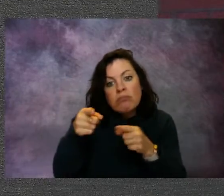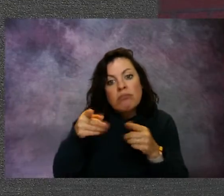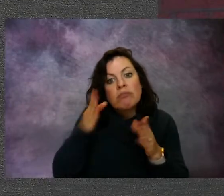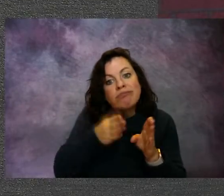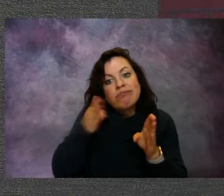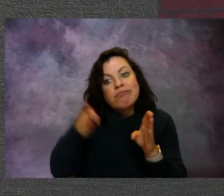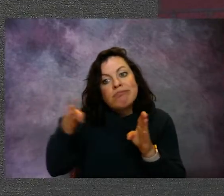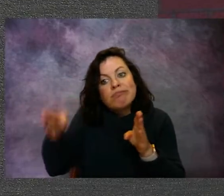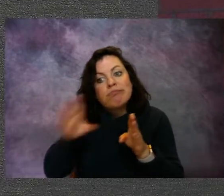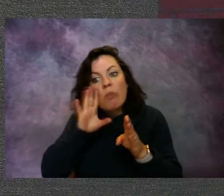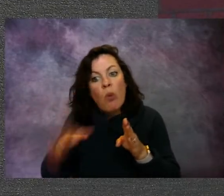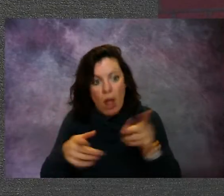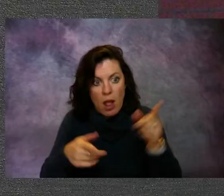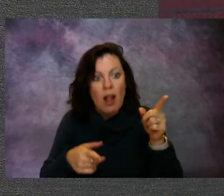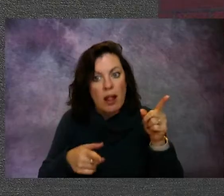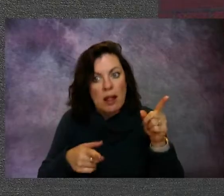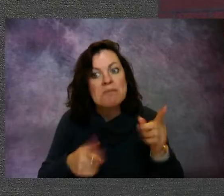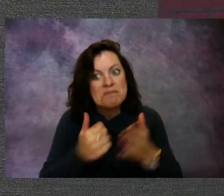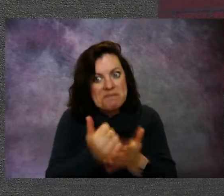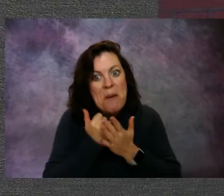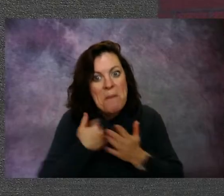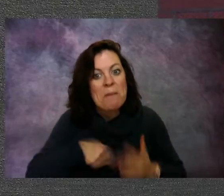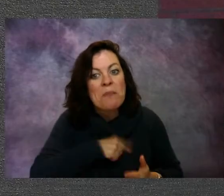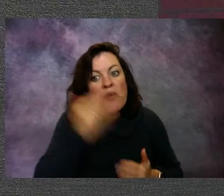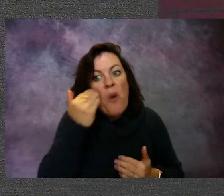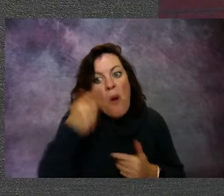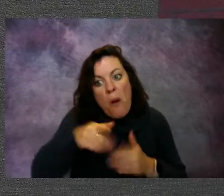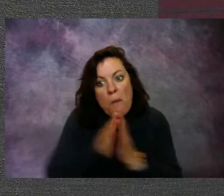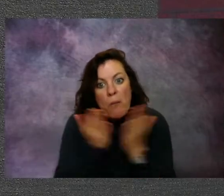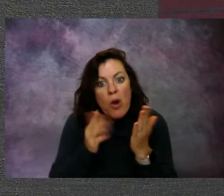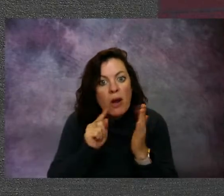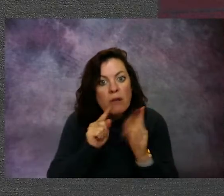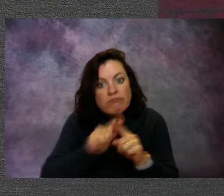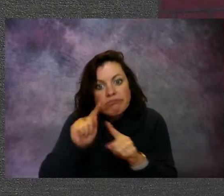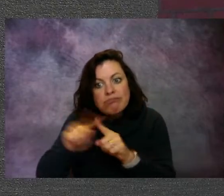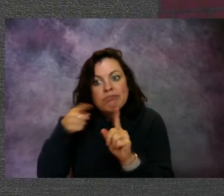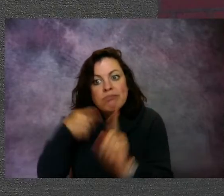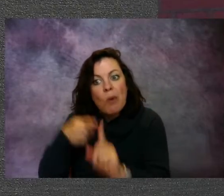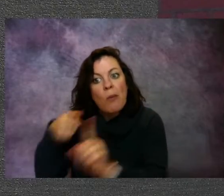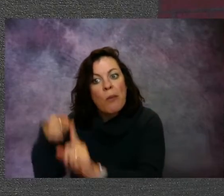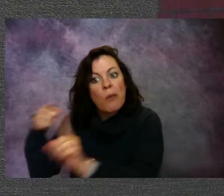you have in store when you're reading a story. So, this one says there's some stuff about cloudy